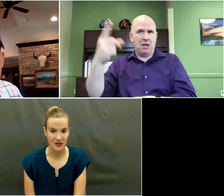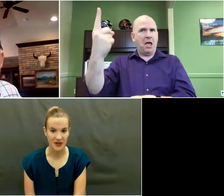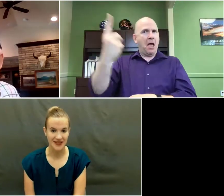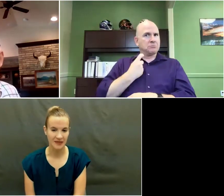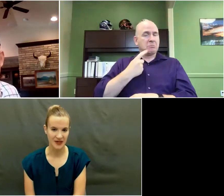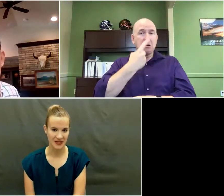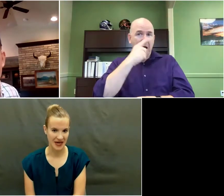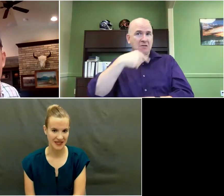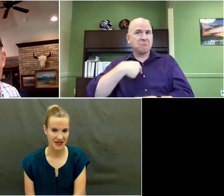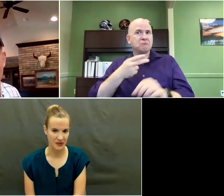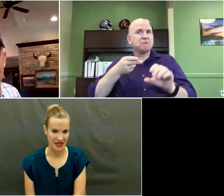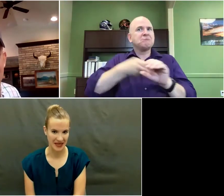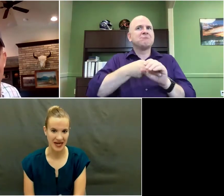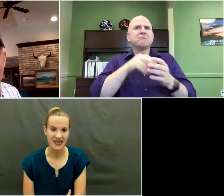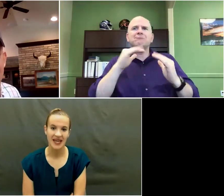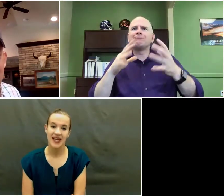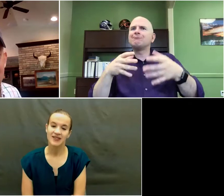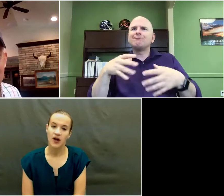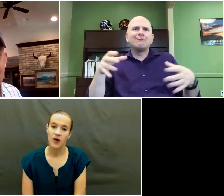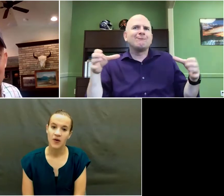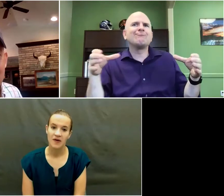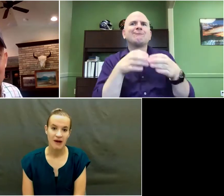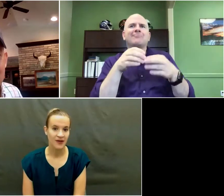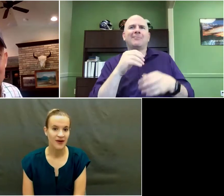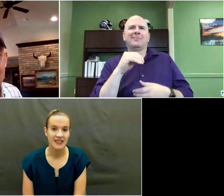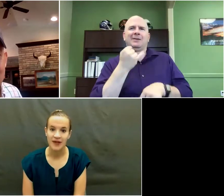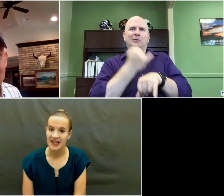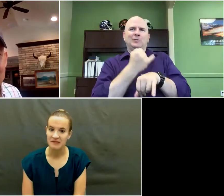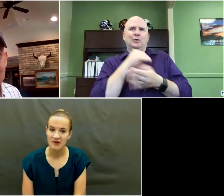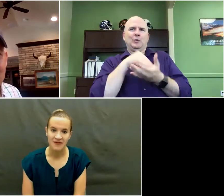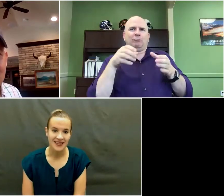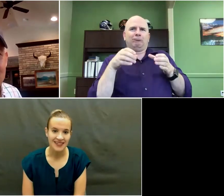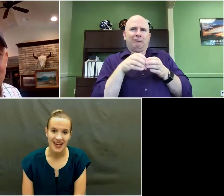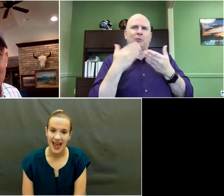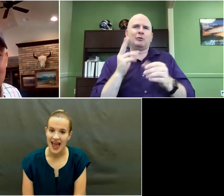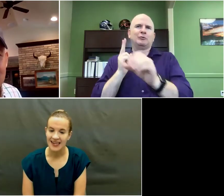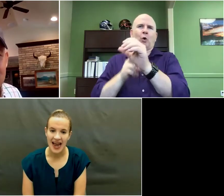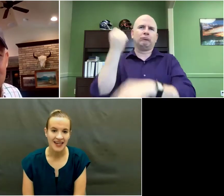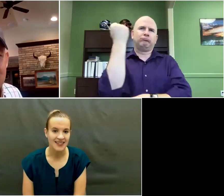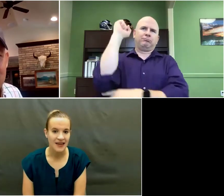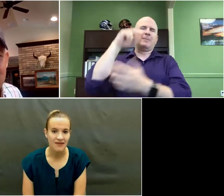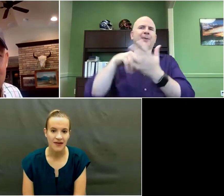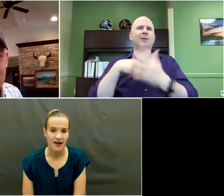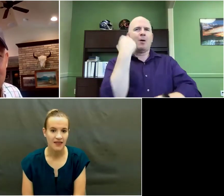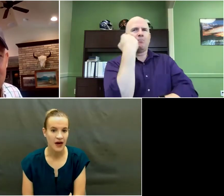was similar to texting through a landline. So my brother explained the movement and asked if there